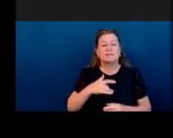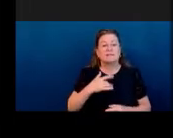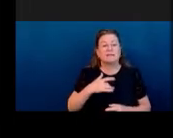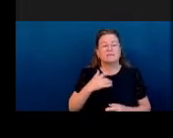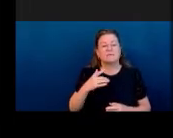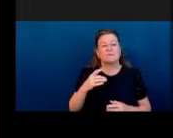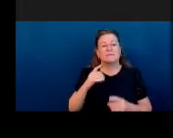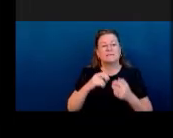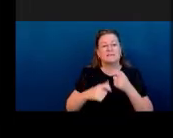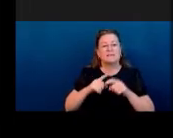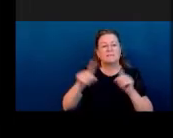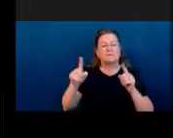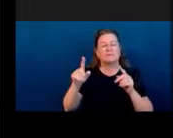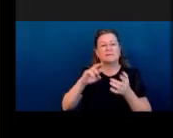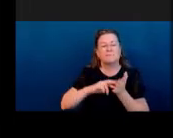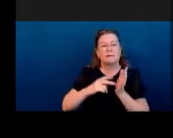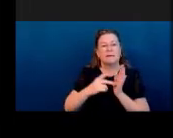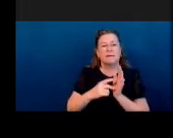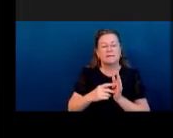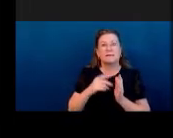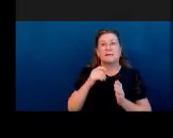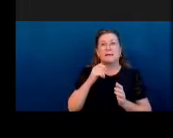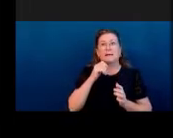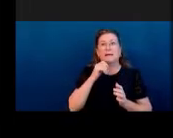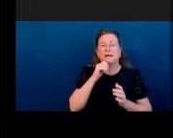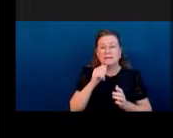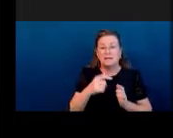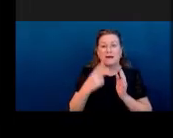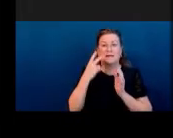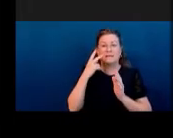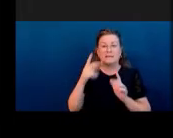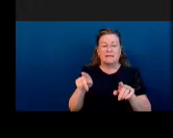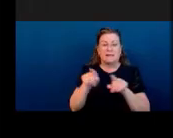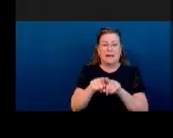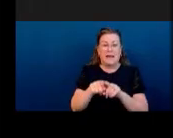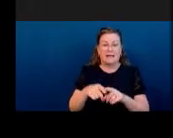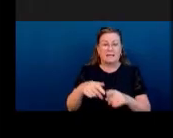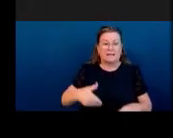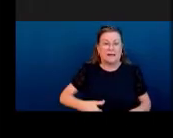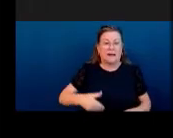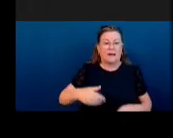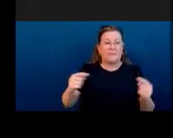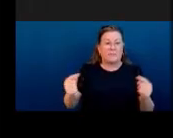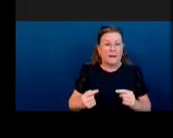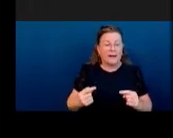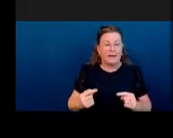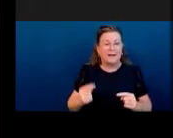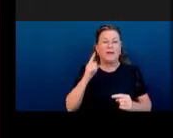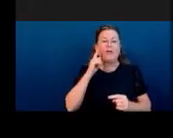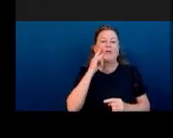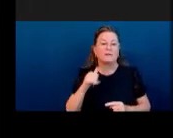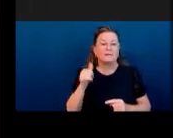it can most often be seen as self injurious, injurious behaviors. So I work with a lot of kids where, when their gut